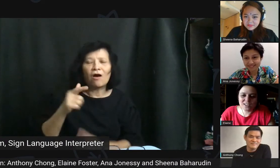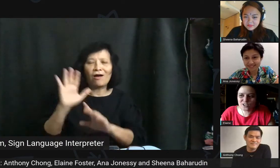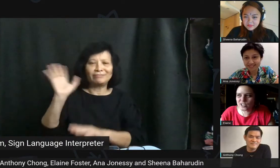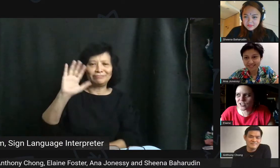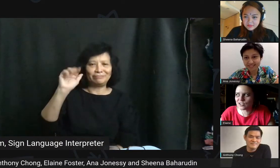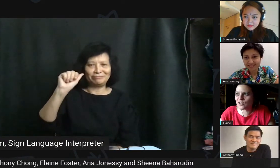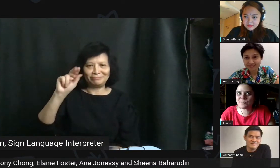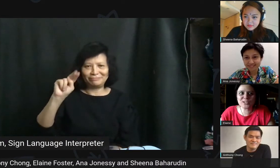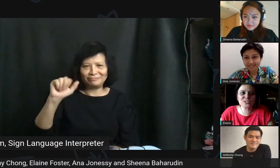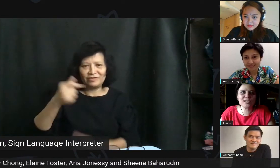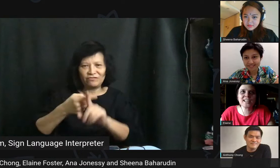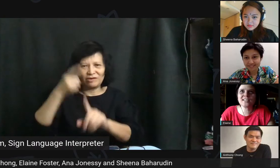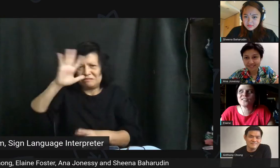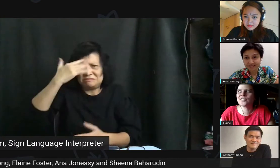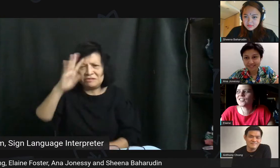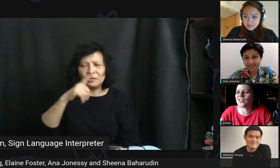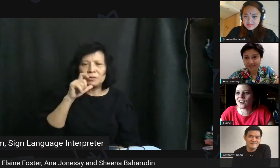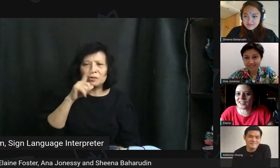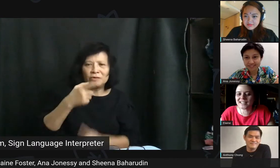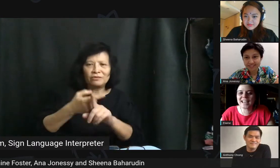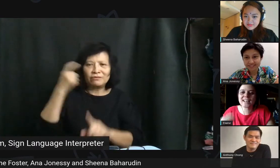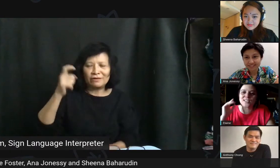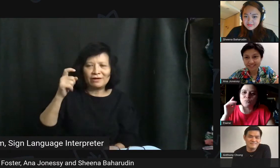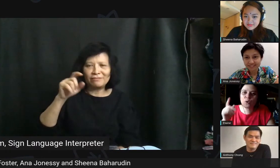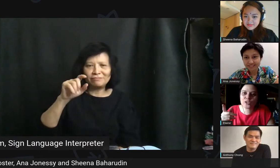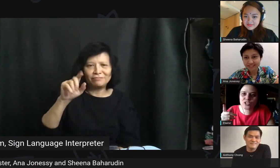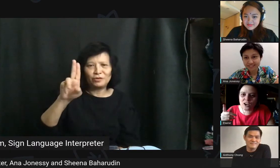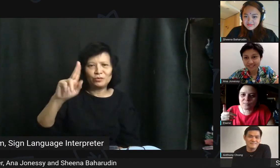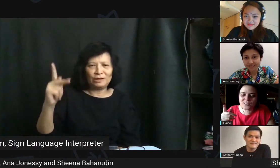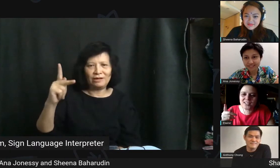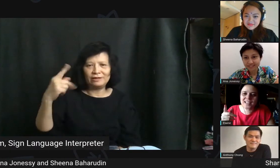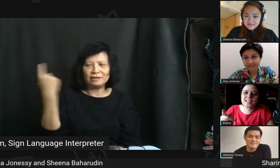Gosh, I just lost my train of thoughts. Yes, the workshops.